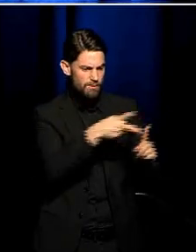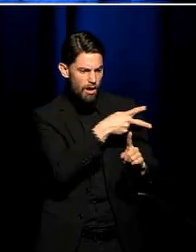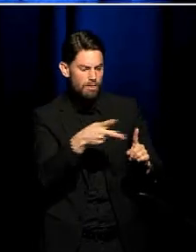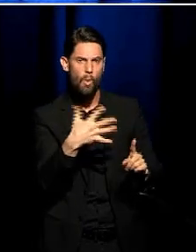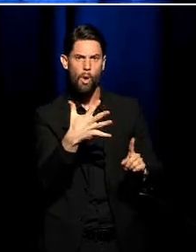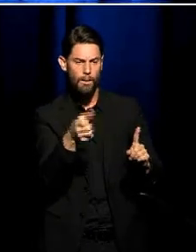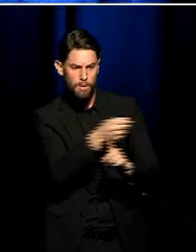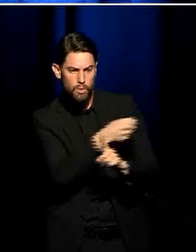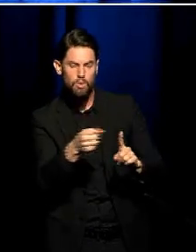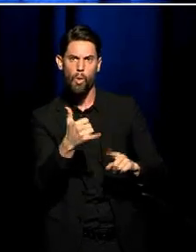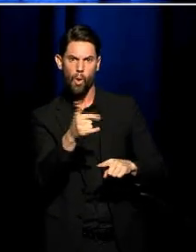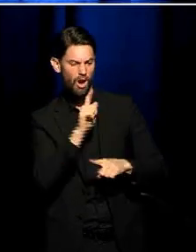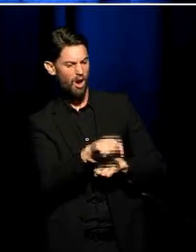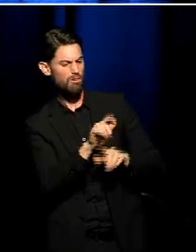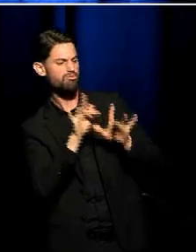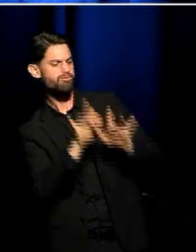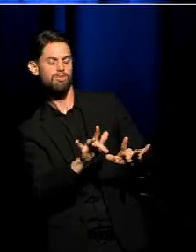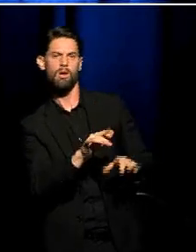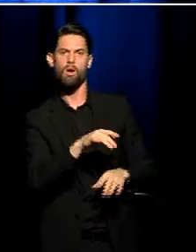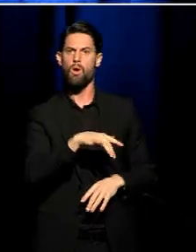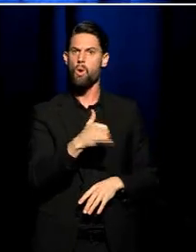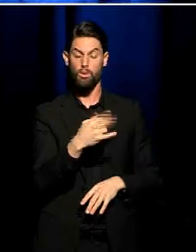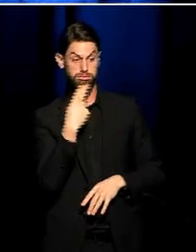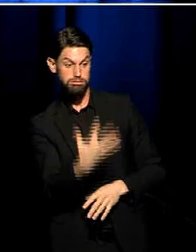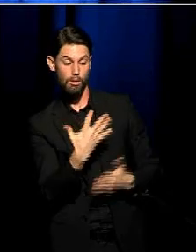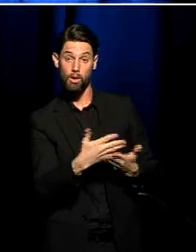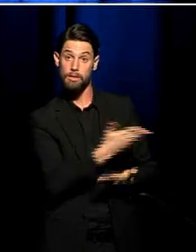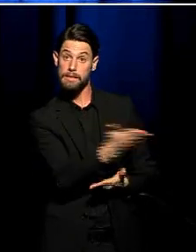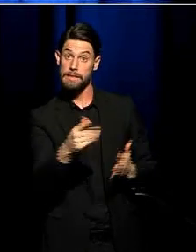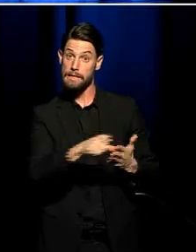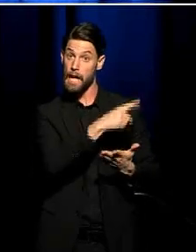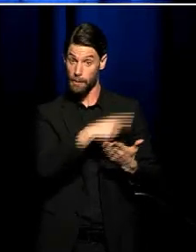with disability in all settings and contexts are exposed and examined,